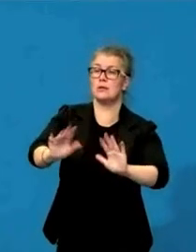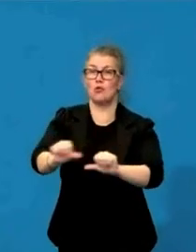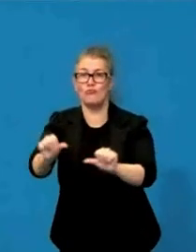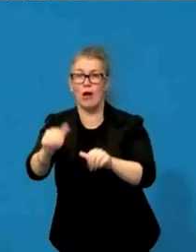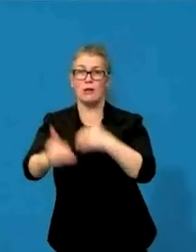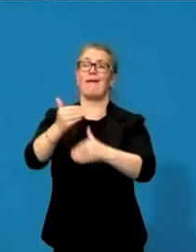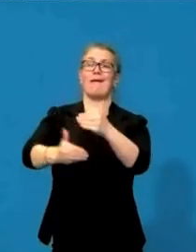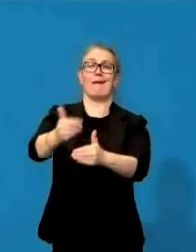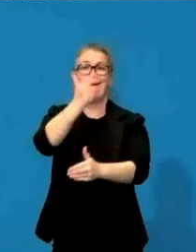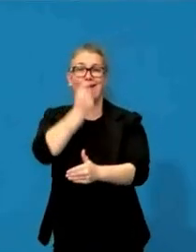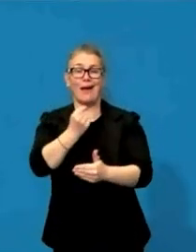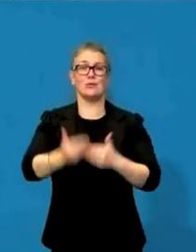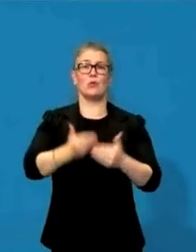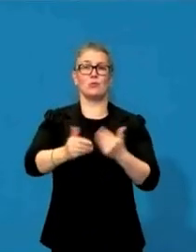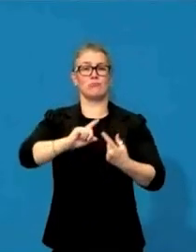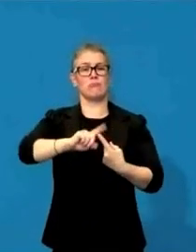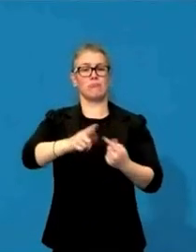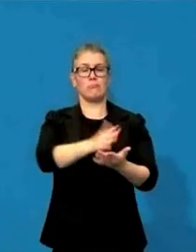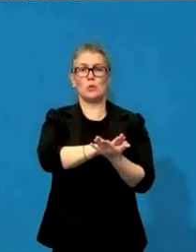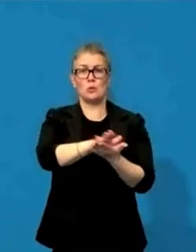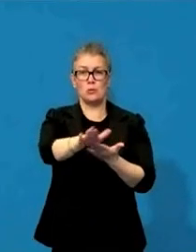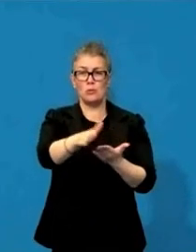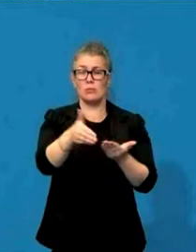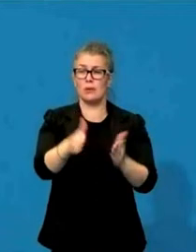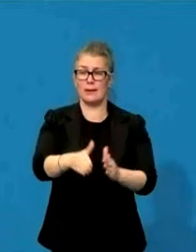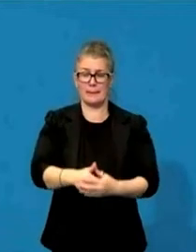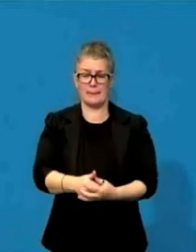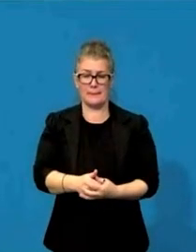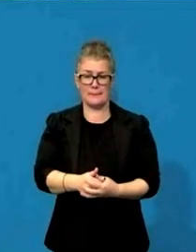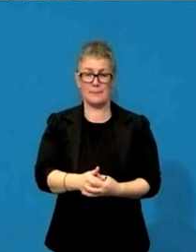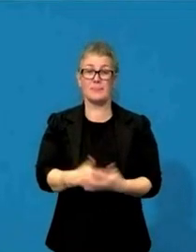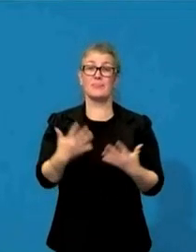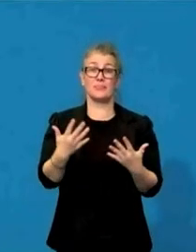And we would - I remember one day, we were all driving along in the car and they were